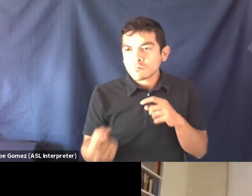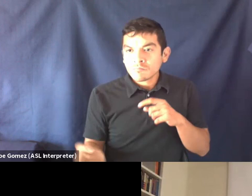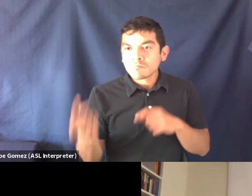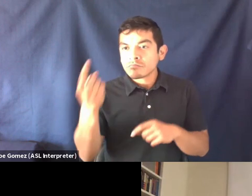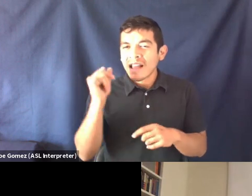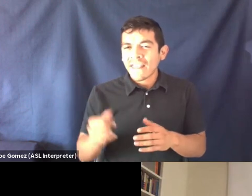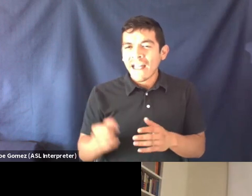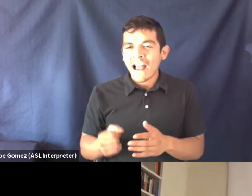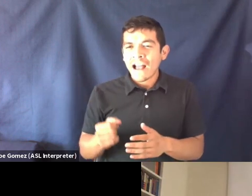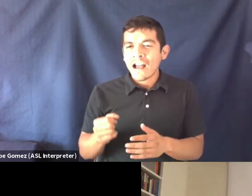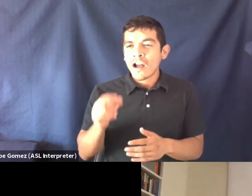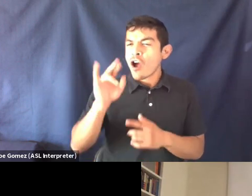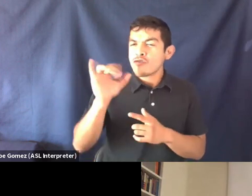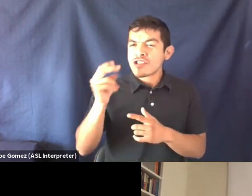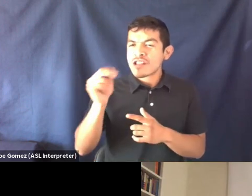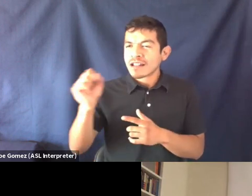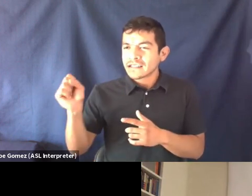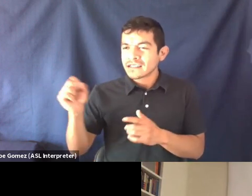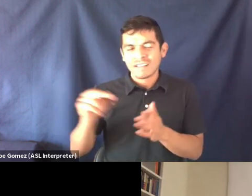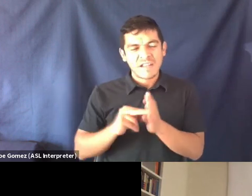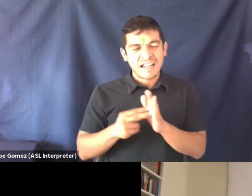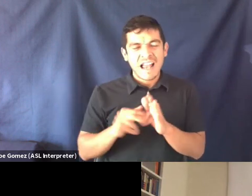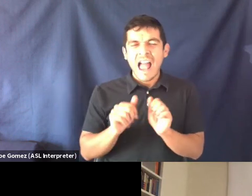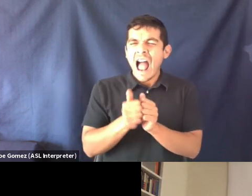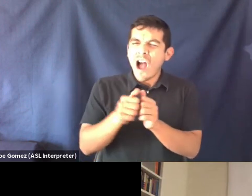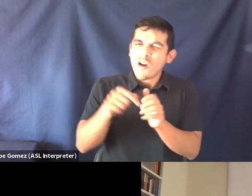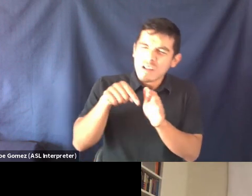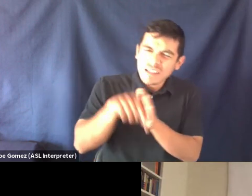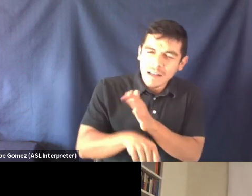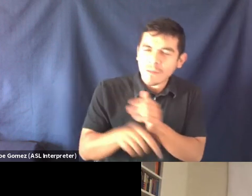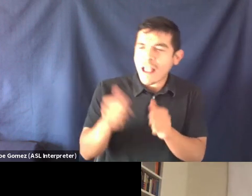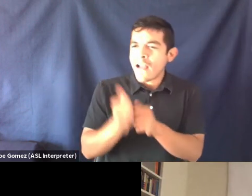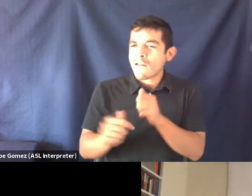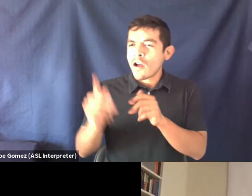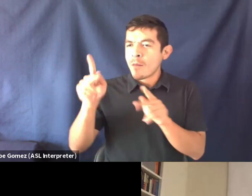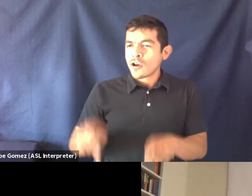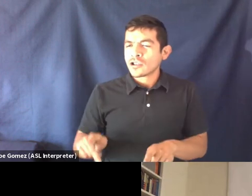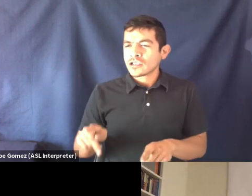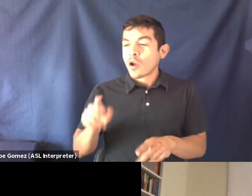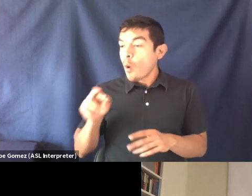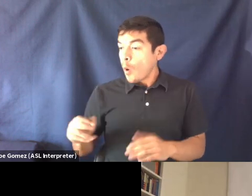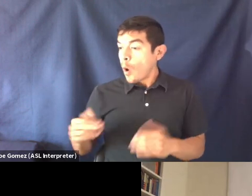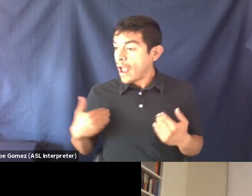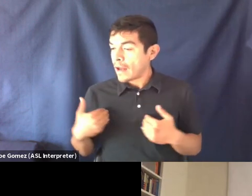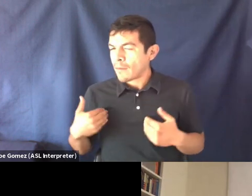Like no matter how insignificant and common seeming if you focus your camera or you take the time to look and spend time with a being,